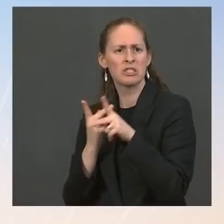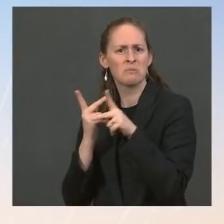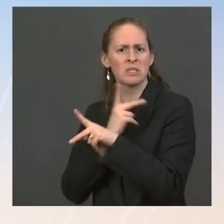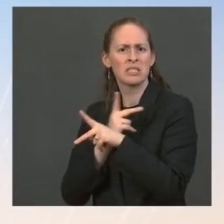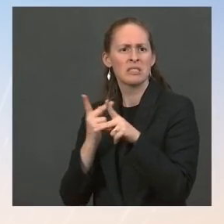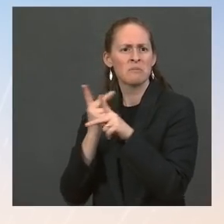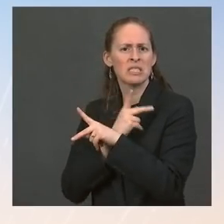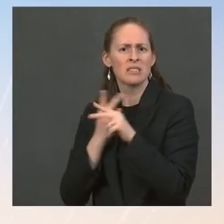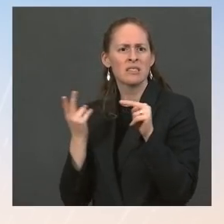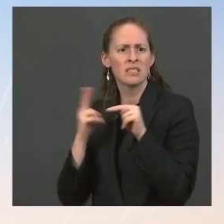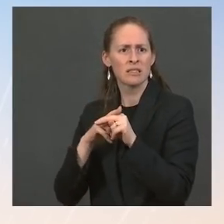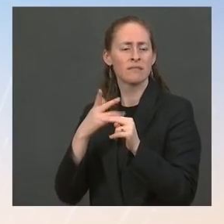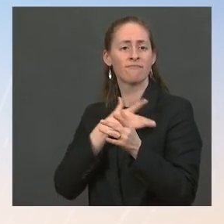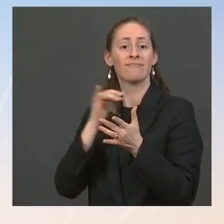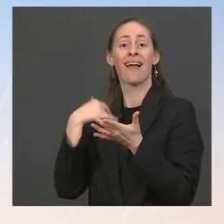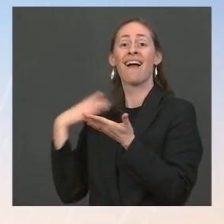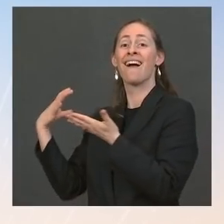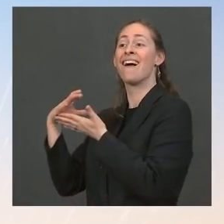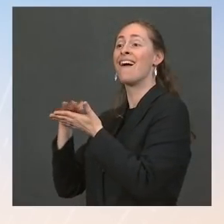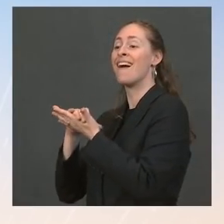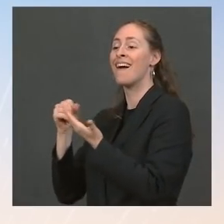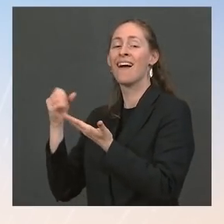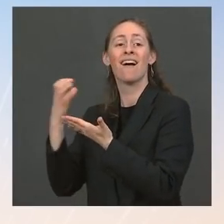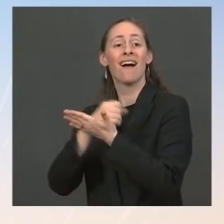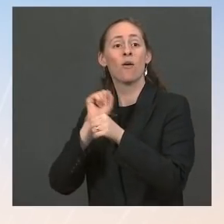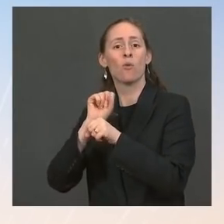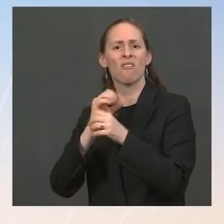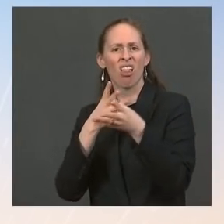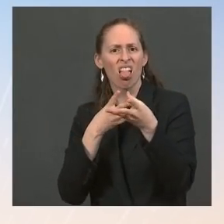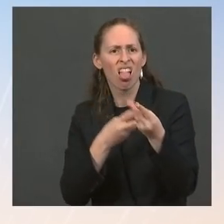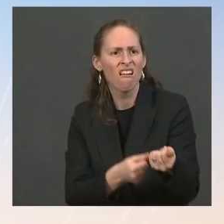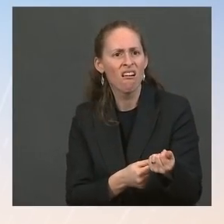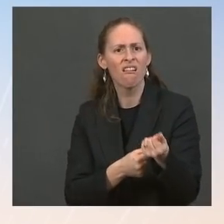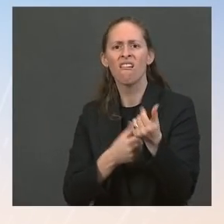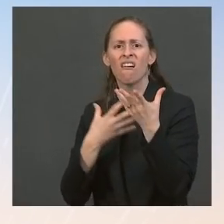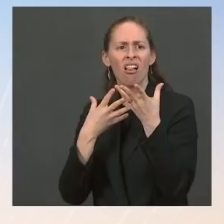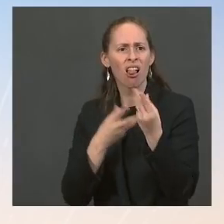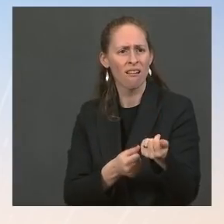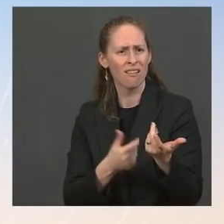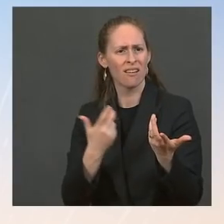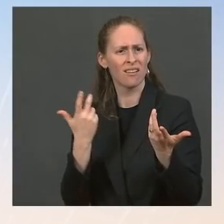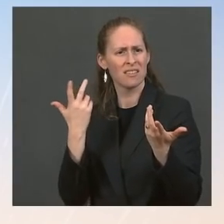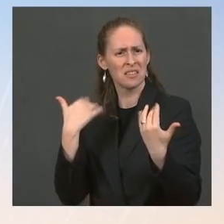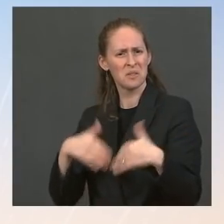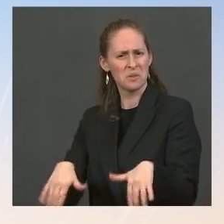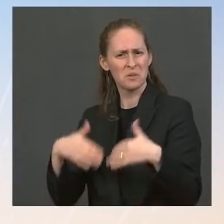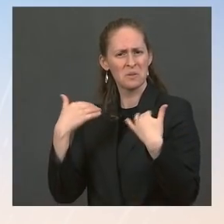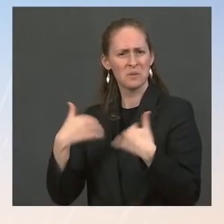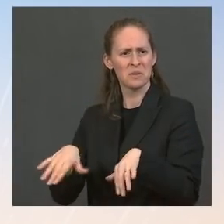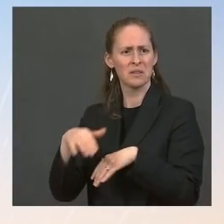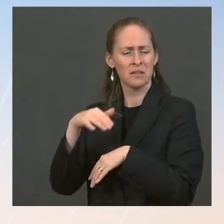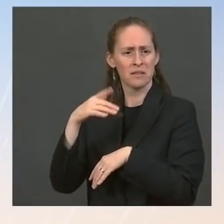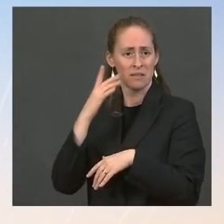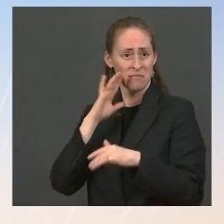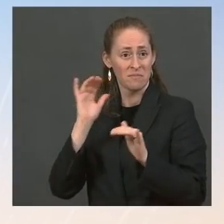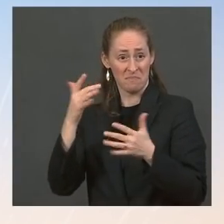Why should Americans not be concerned that injecting another $1.75 trillion or more would further raise inflation?